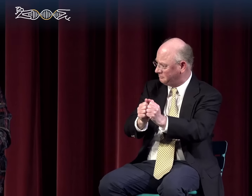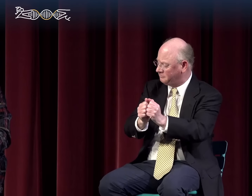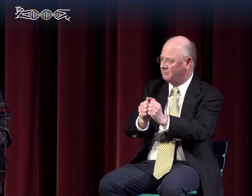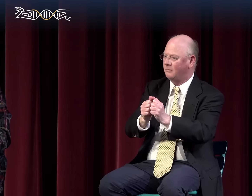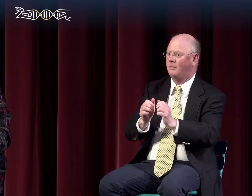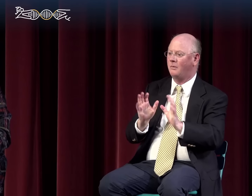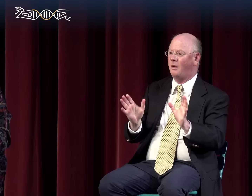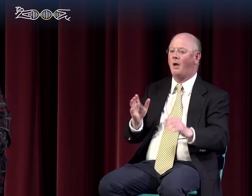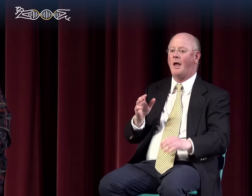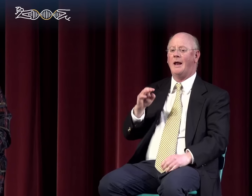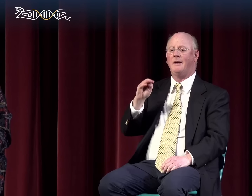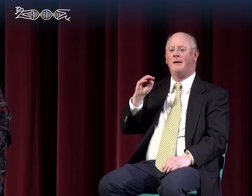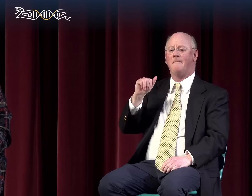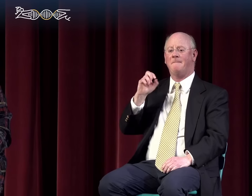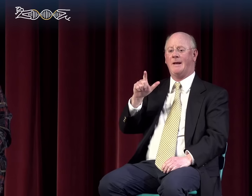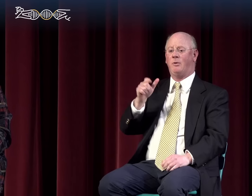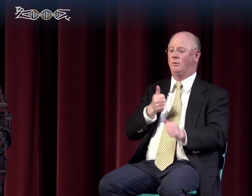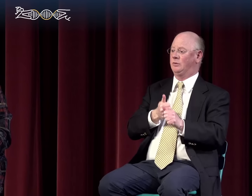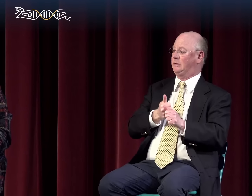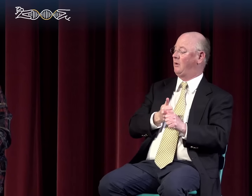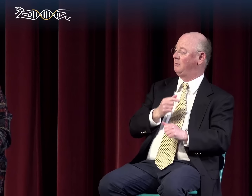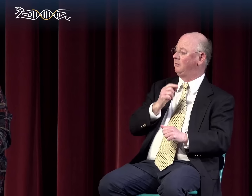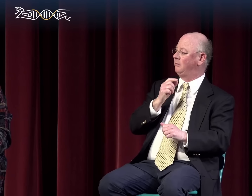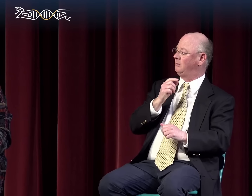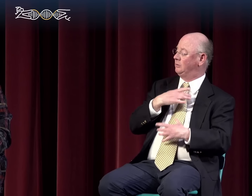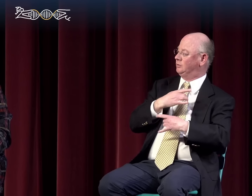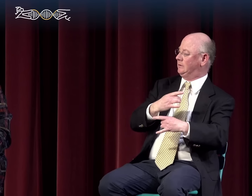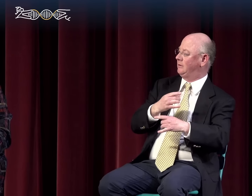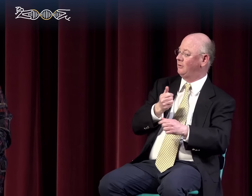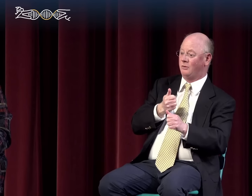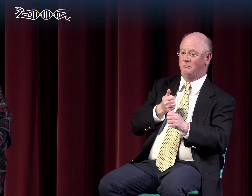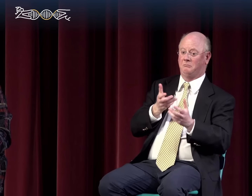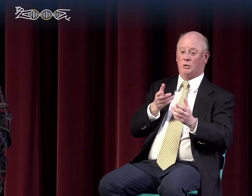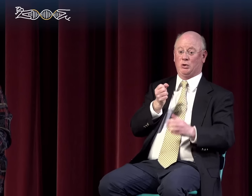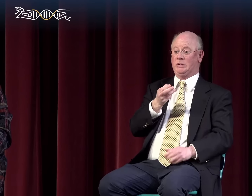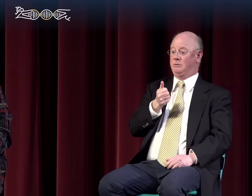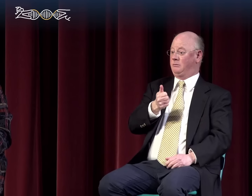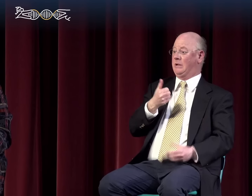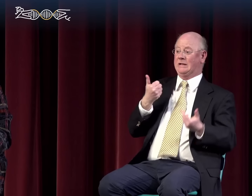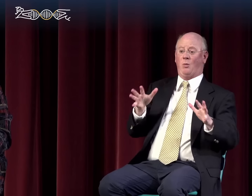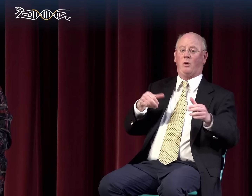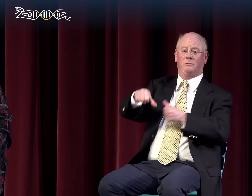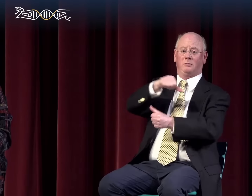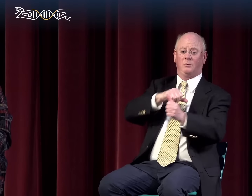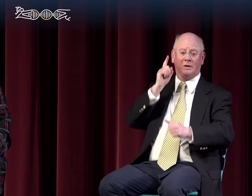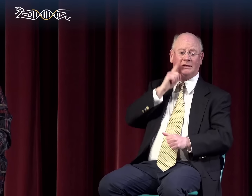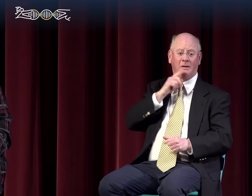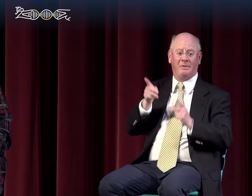Now, Mabel is an interesting case because she did not want to associate with